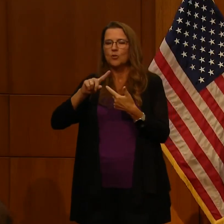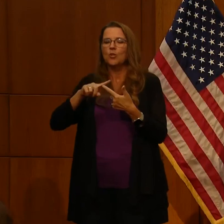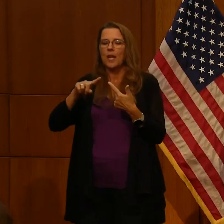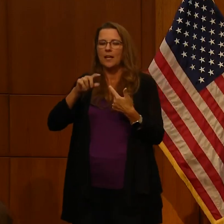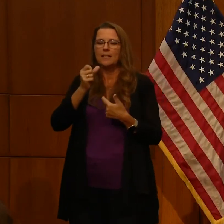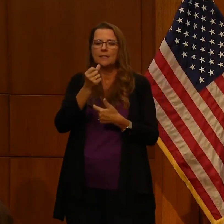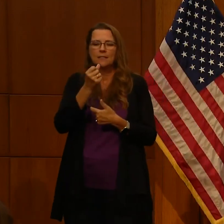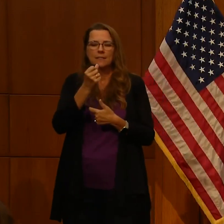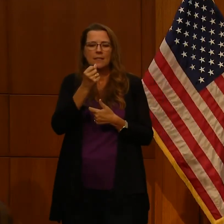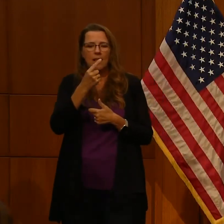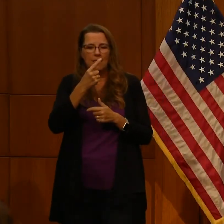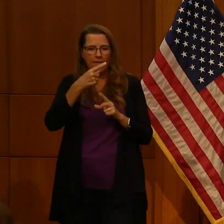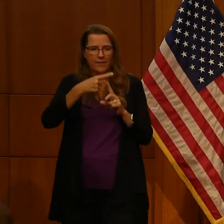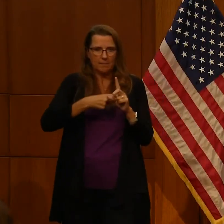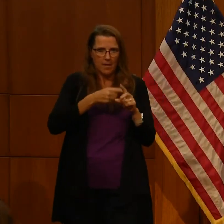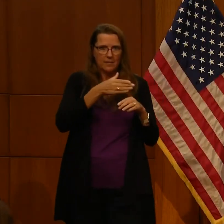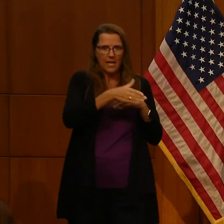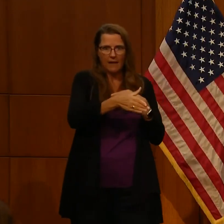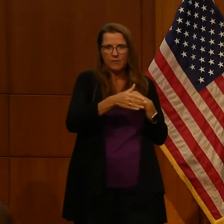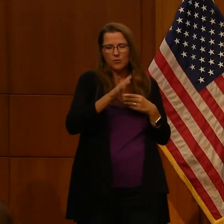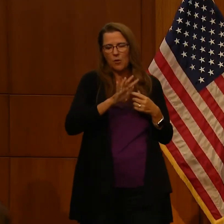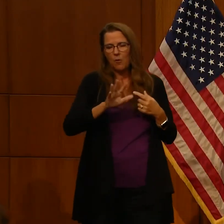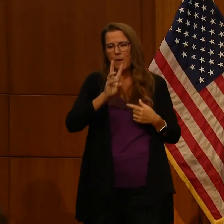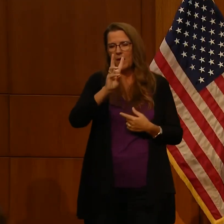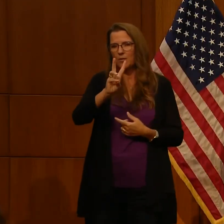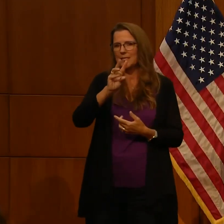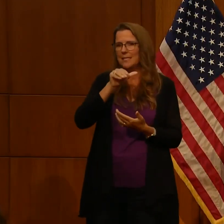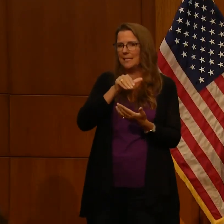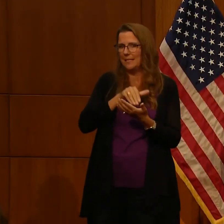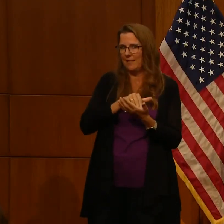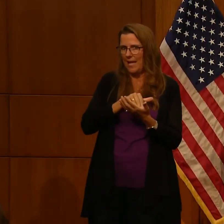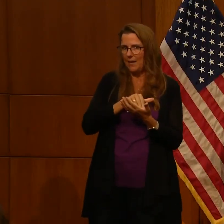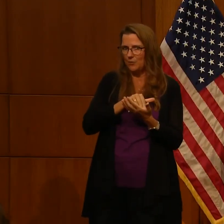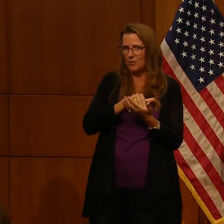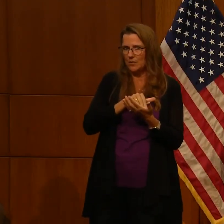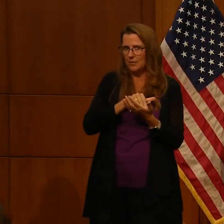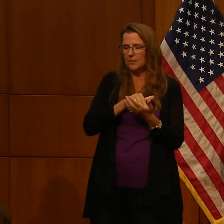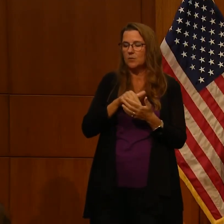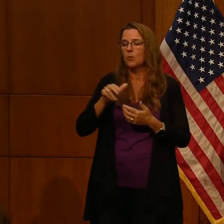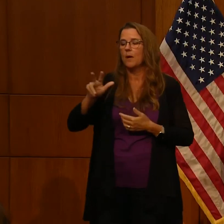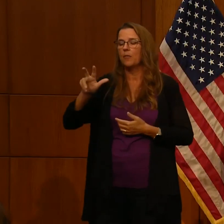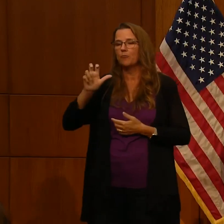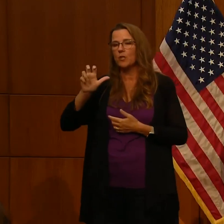AND IT'S SIX MONTHS AFTER. SO THAT'S ABOUT 700,000 VIRGINIANS